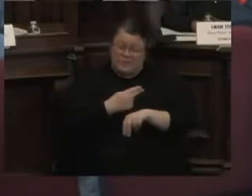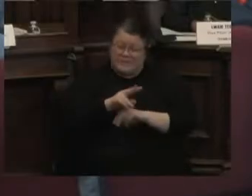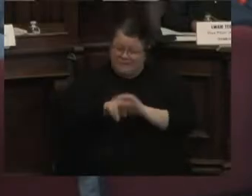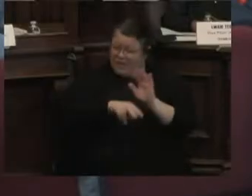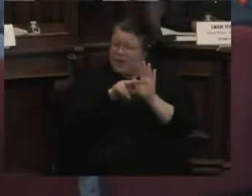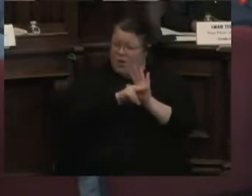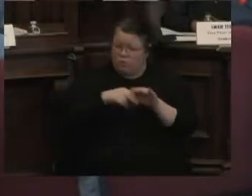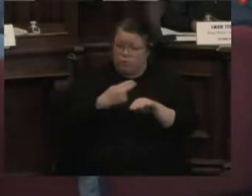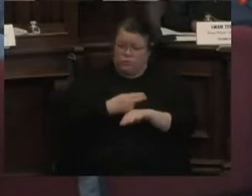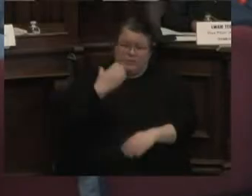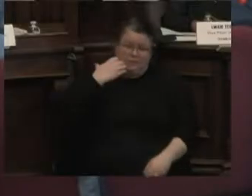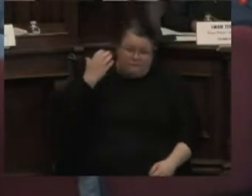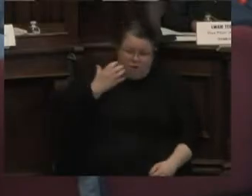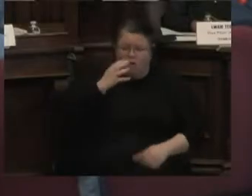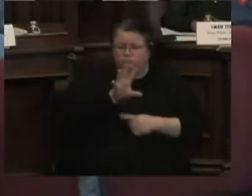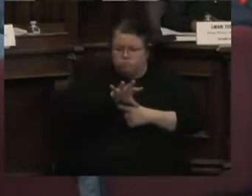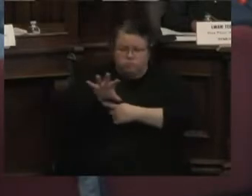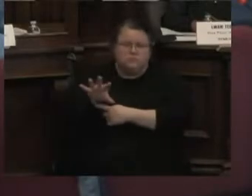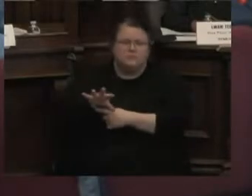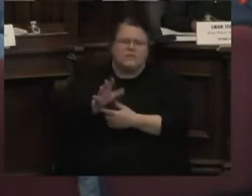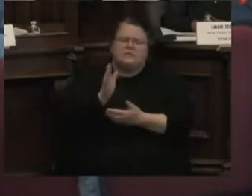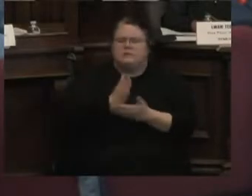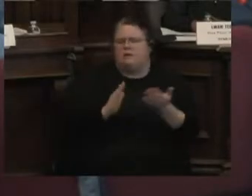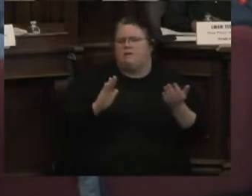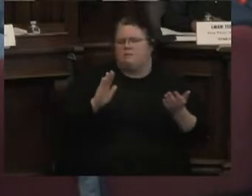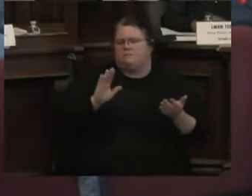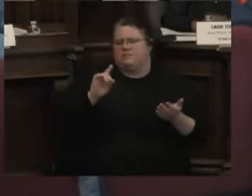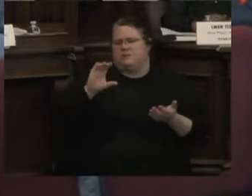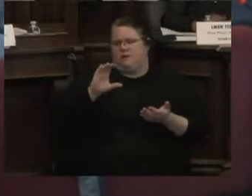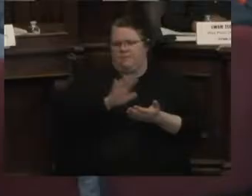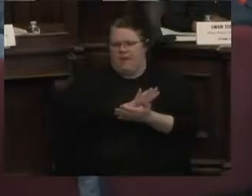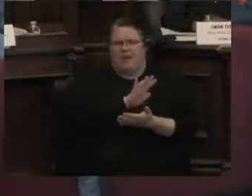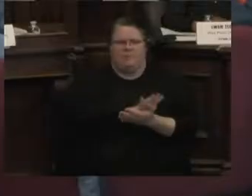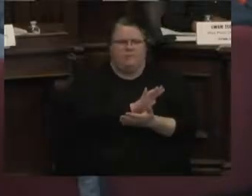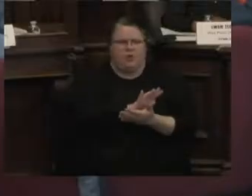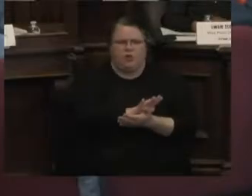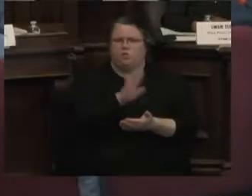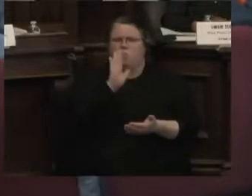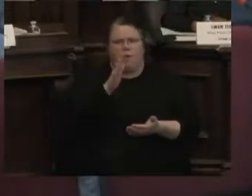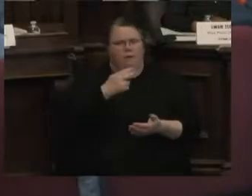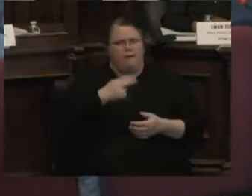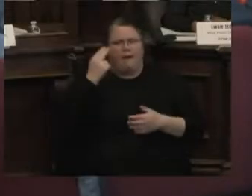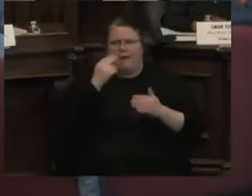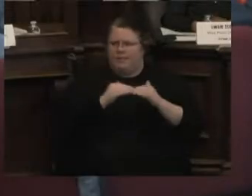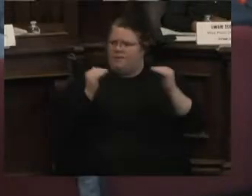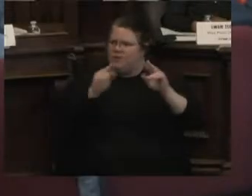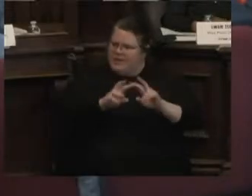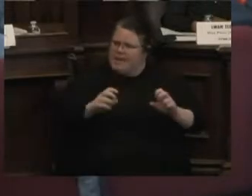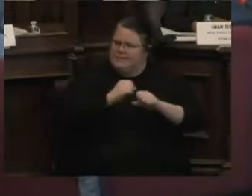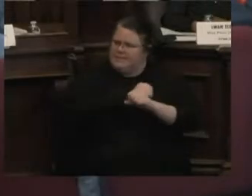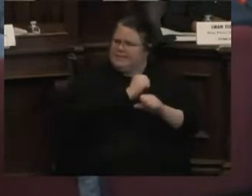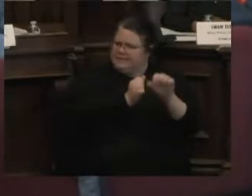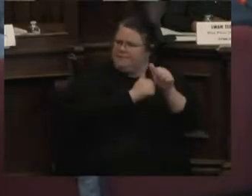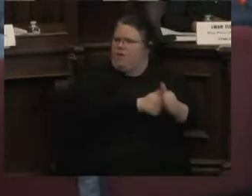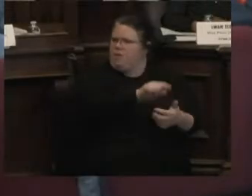right? So explaining other things through video means some